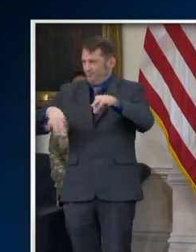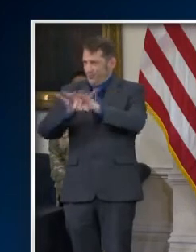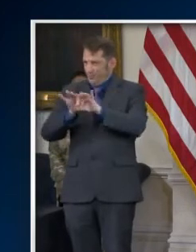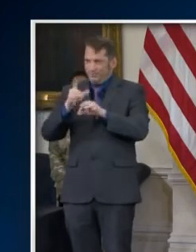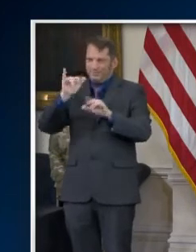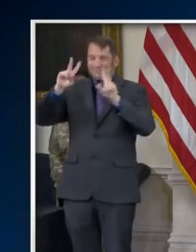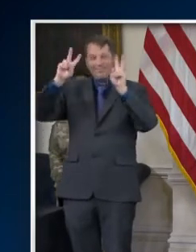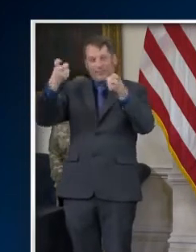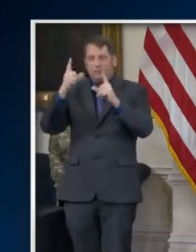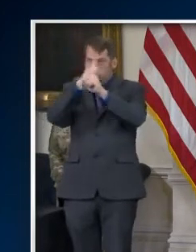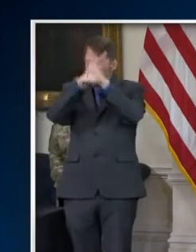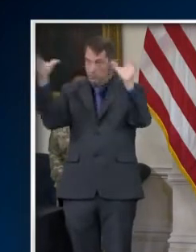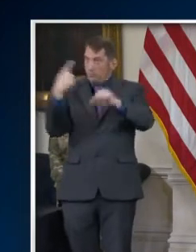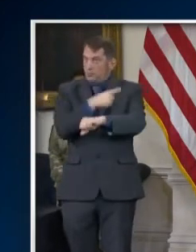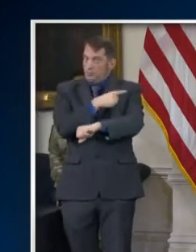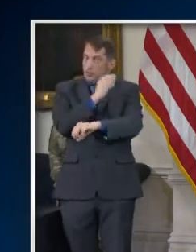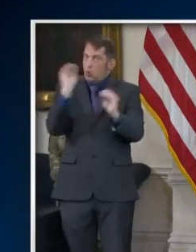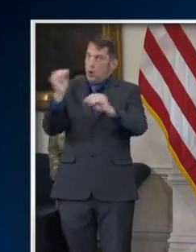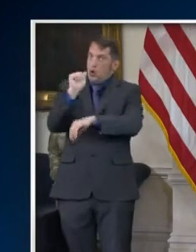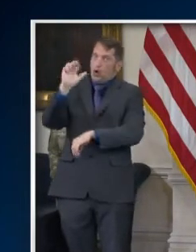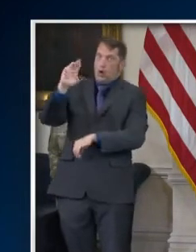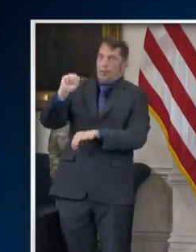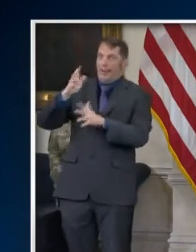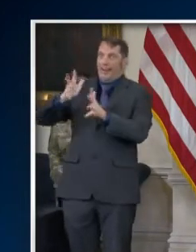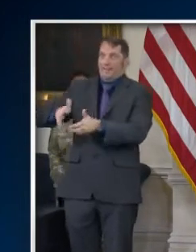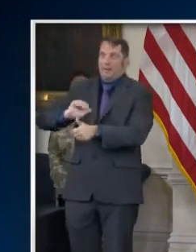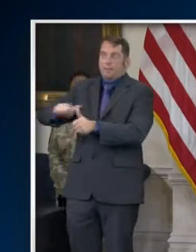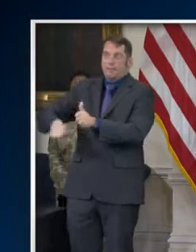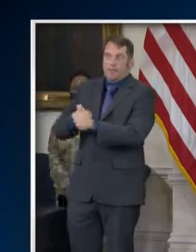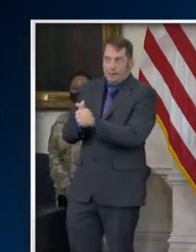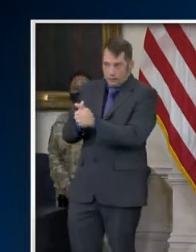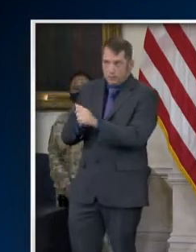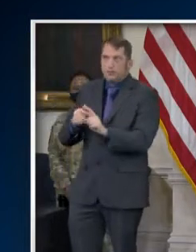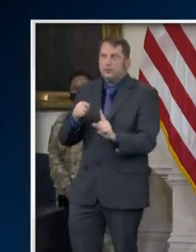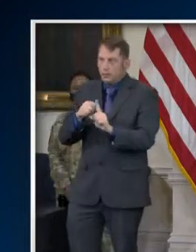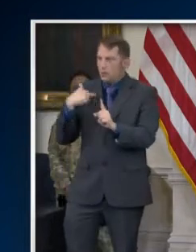ANOTHER CRITICAL COMPONENT OF THIS NO ARM LEFT BEHIND HIM